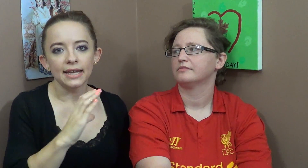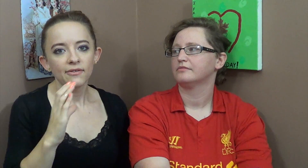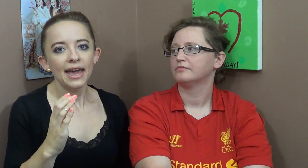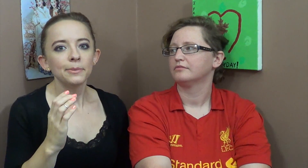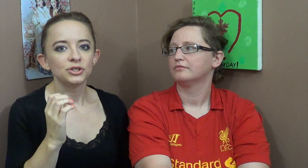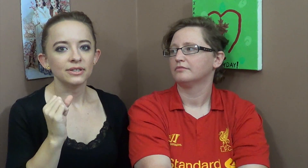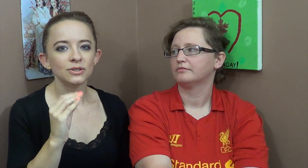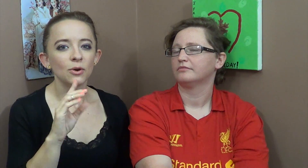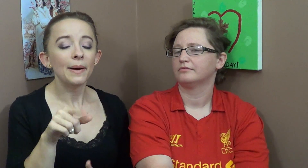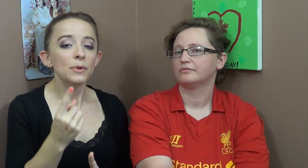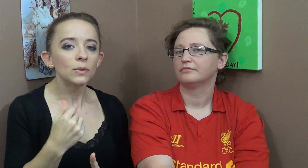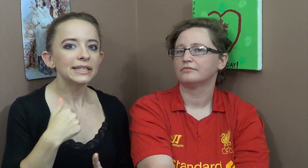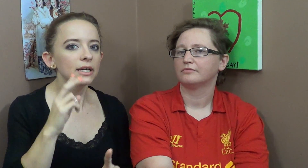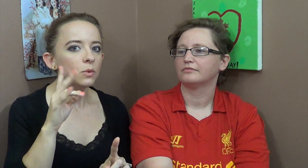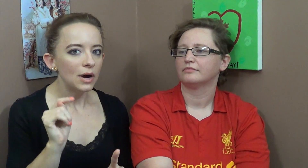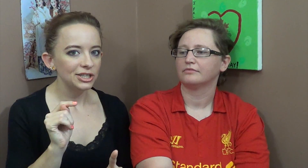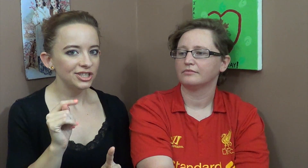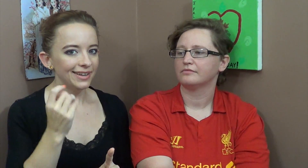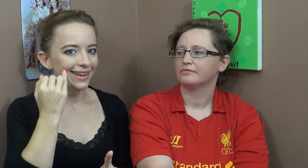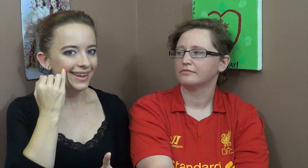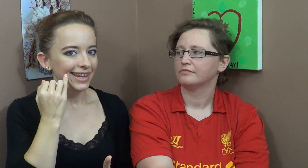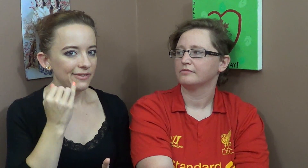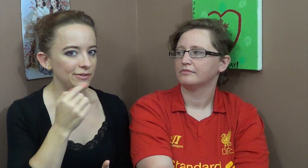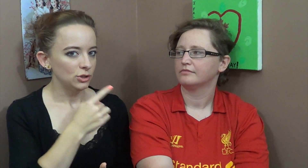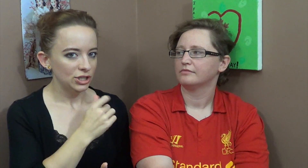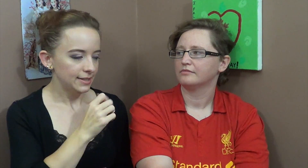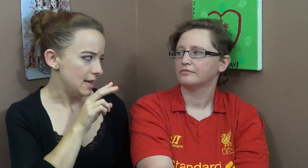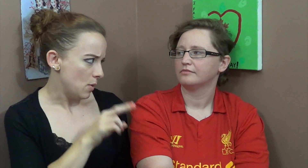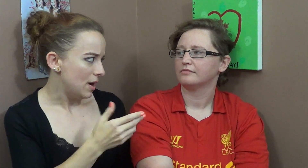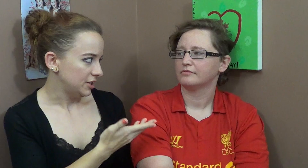It doesn't have captions, so I'm only gonna watch it if she's not